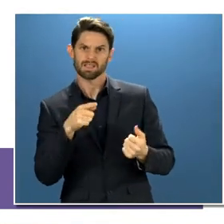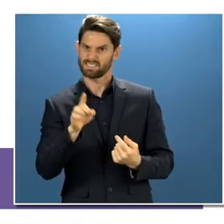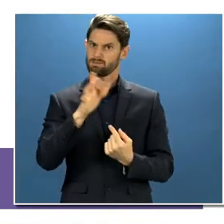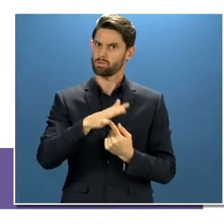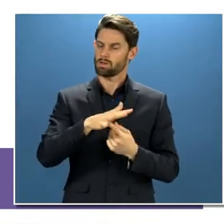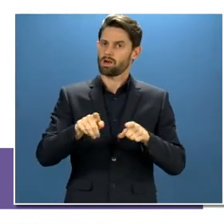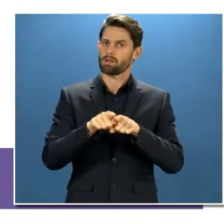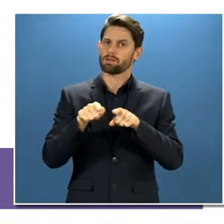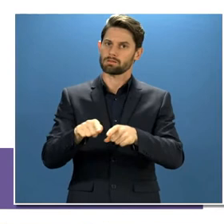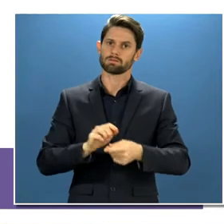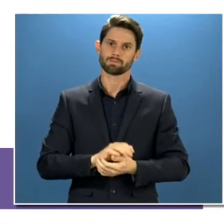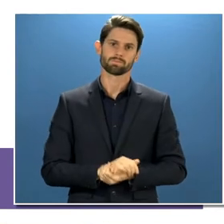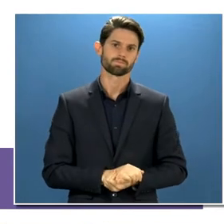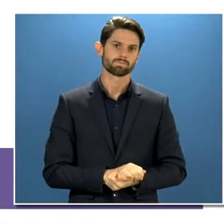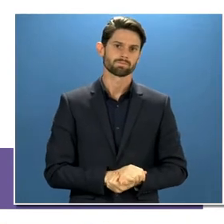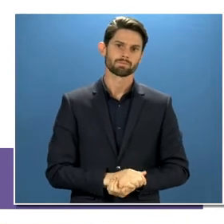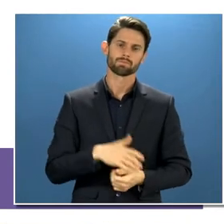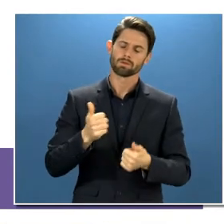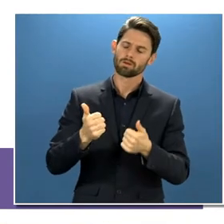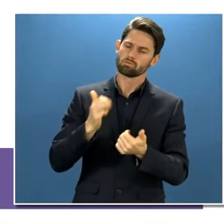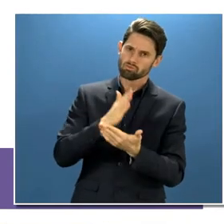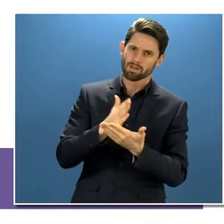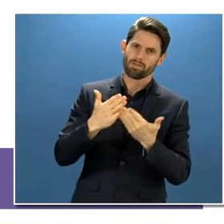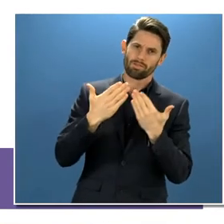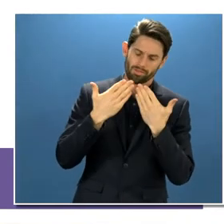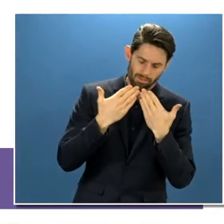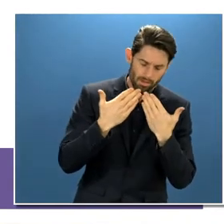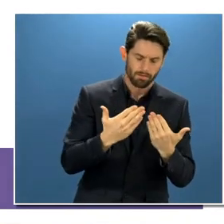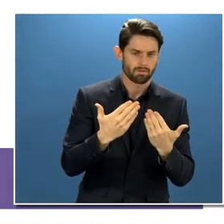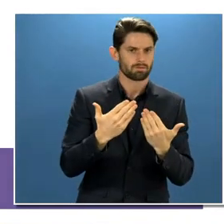Ms Darling, thank you so much for coming and sharing all of the